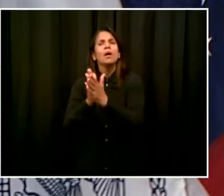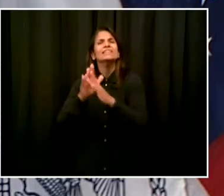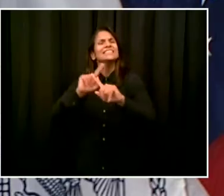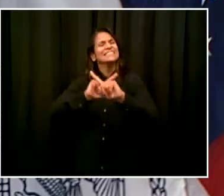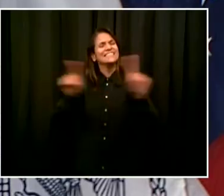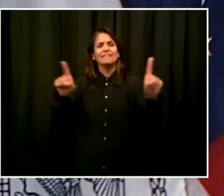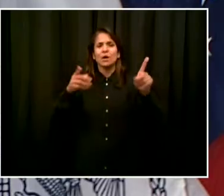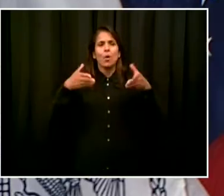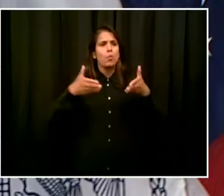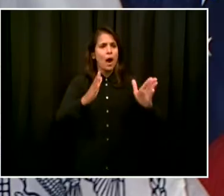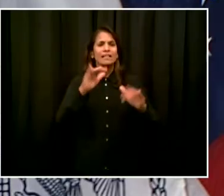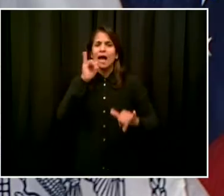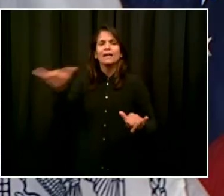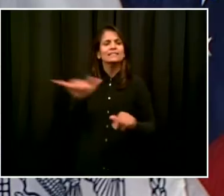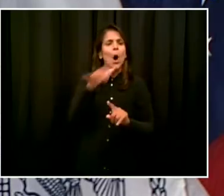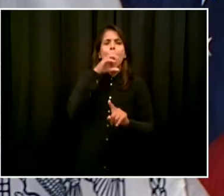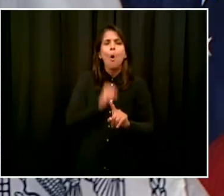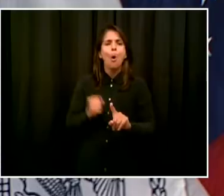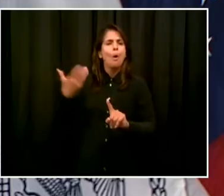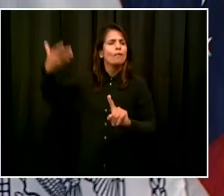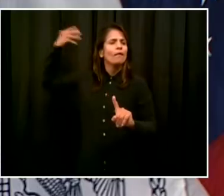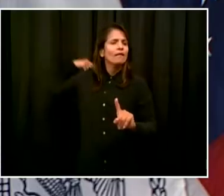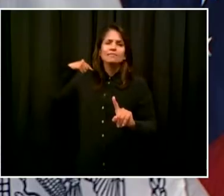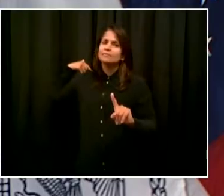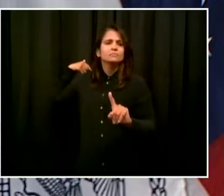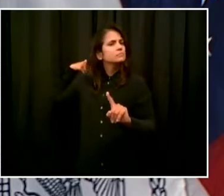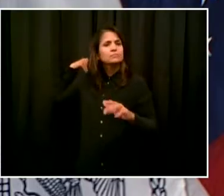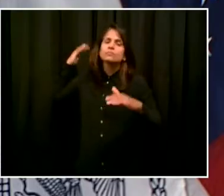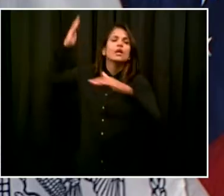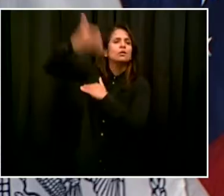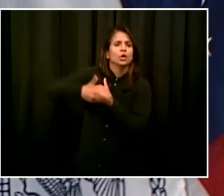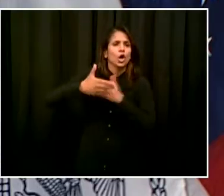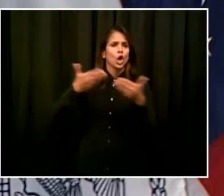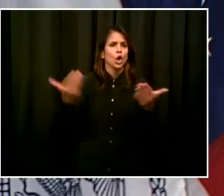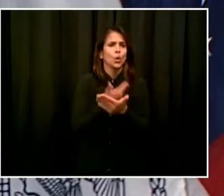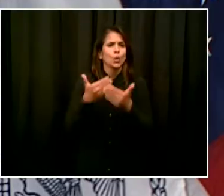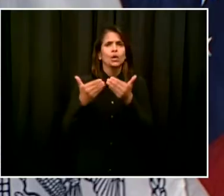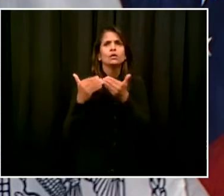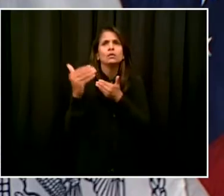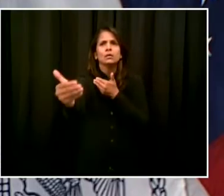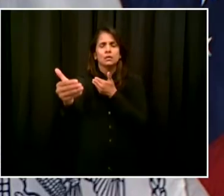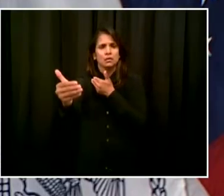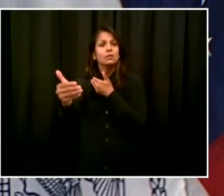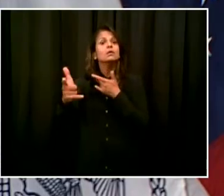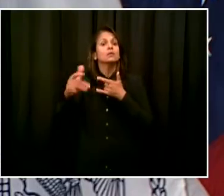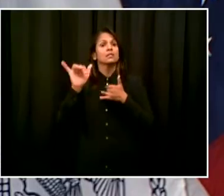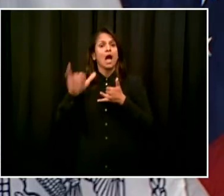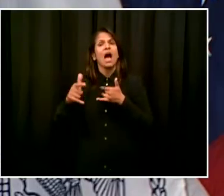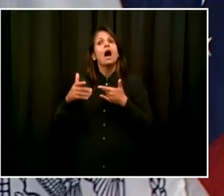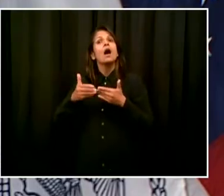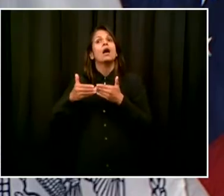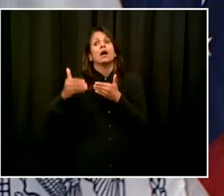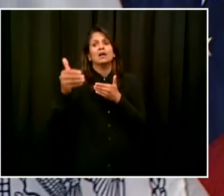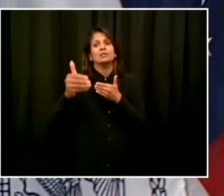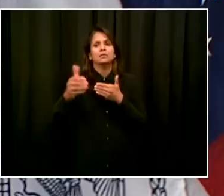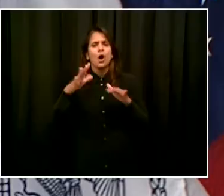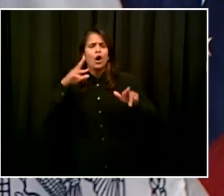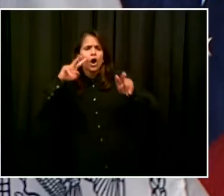NEGATIVE IMPAC.TS I THINK WE ARE GOING IT TO GO INTO A DIFFERENT REALITY AND THOSE IMPACTS ARE GOING TO BE